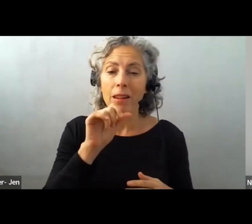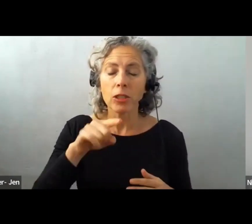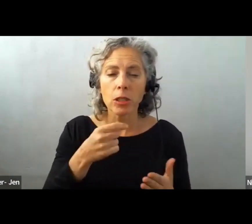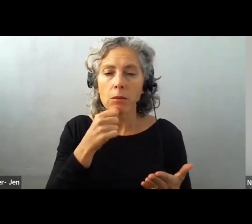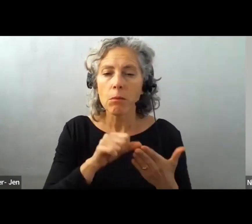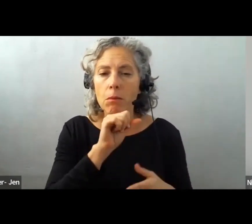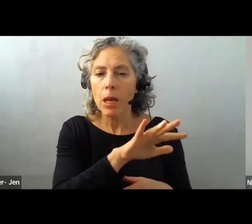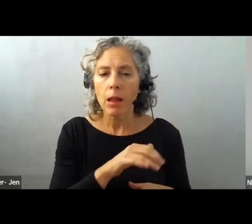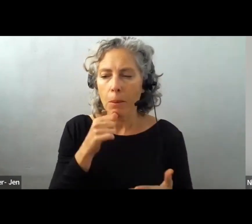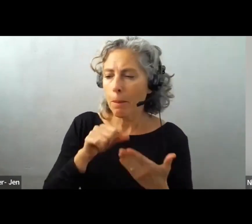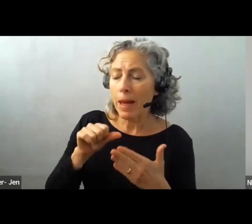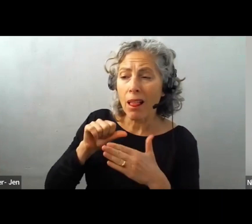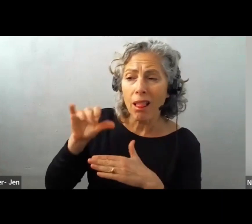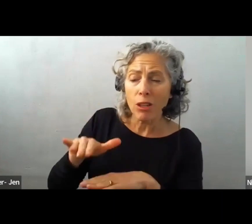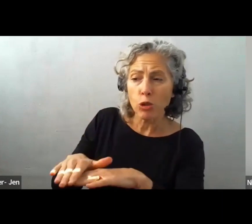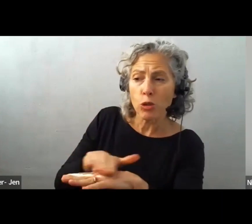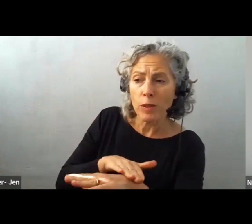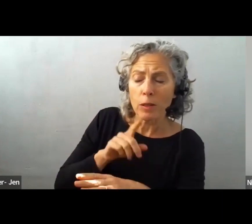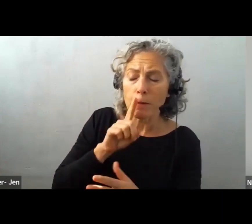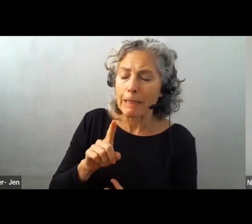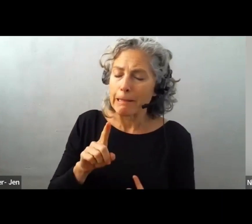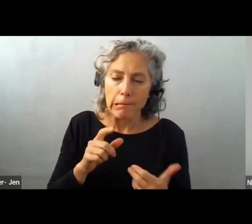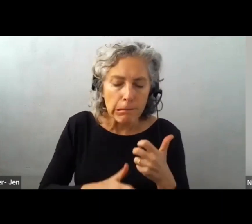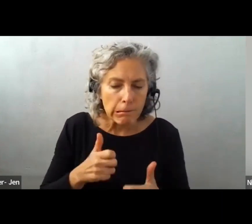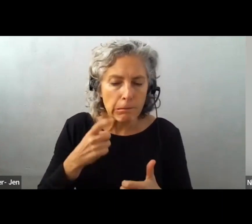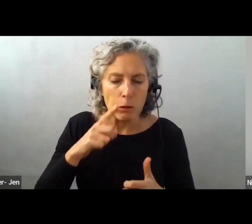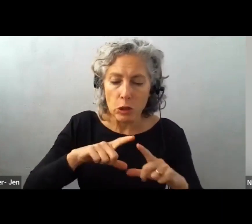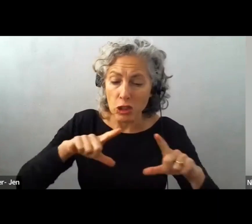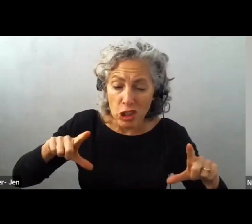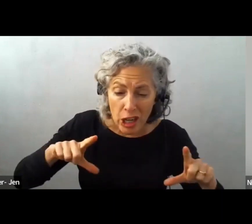service has been a major inconvenience, especially for things like cheques and essential items.